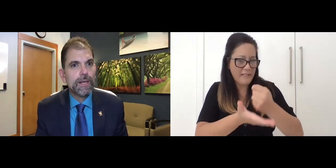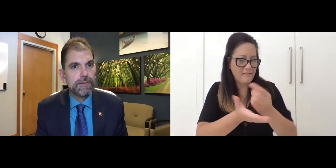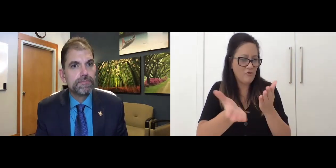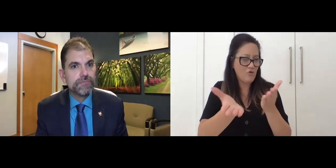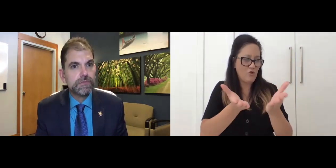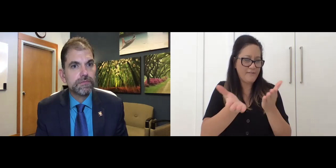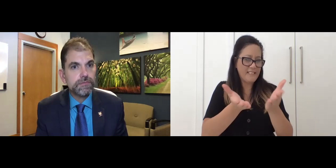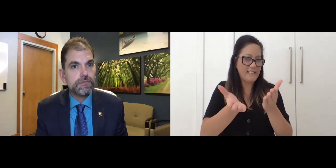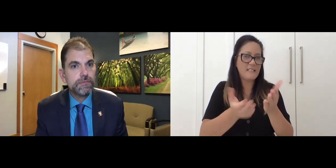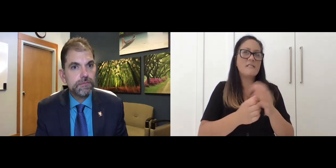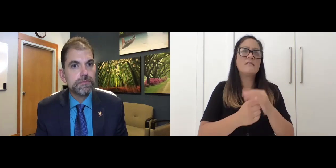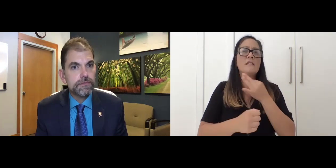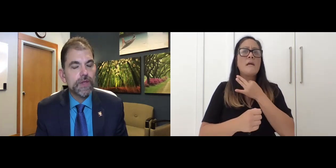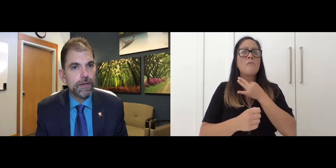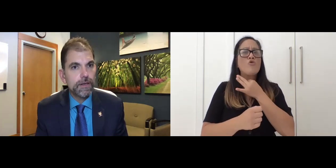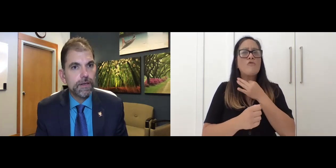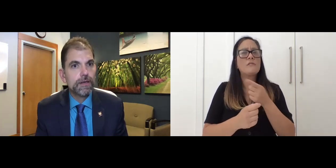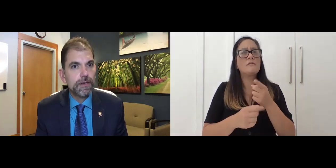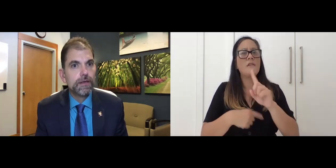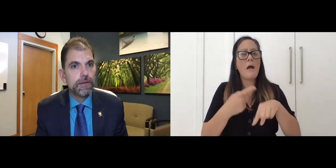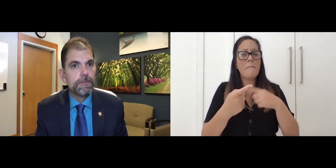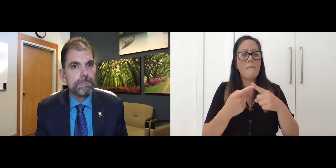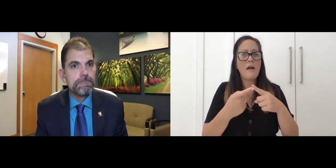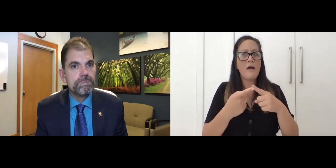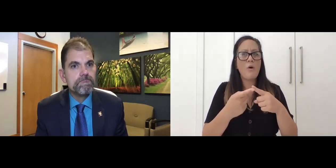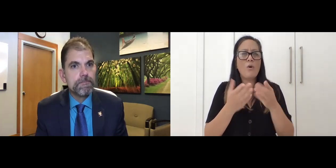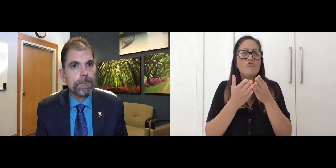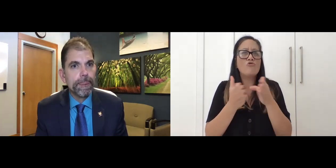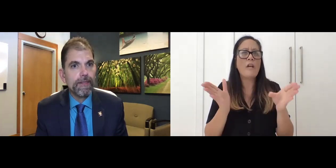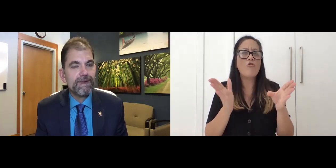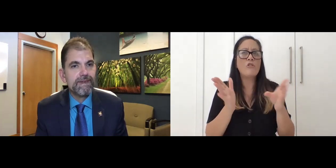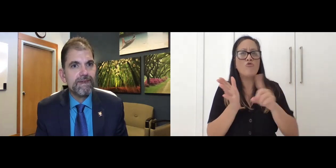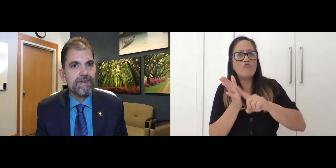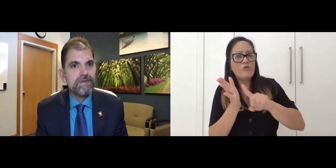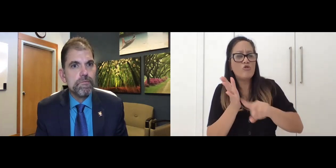Going back to the therapy services that you offer in your clinic,